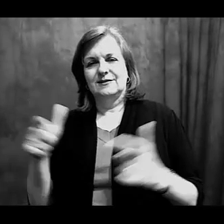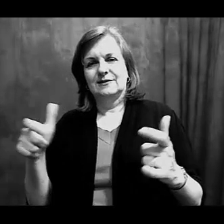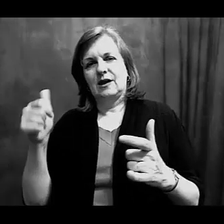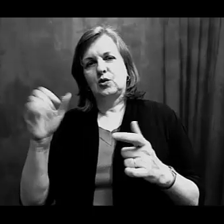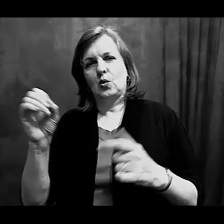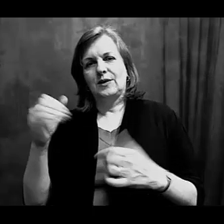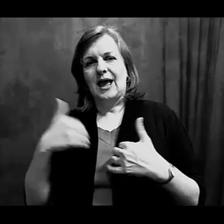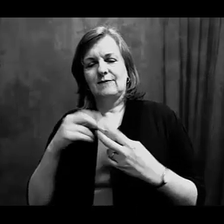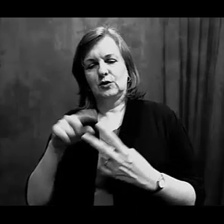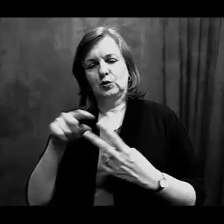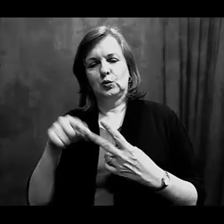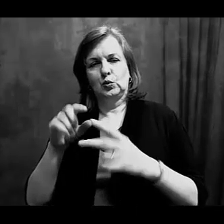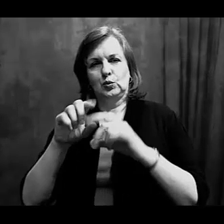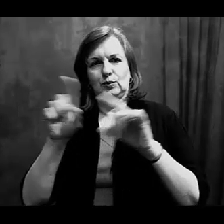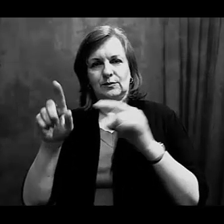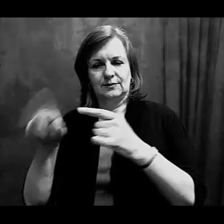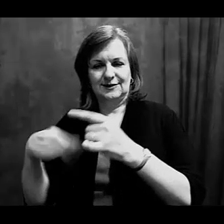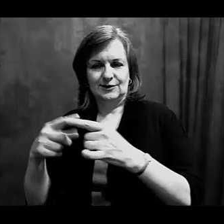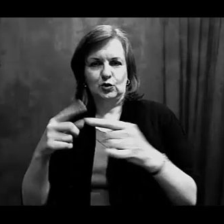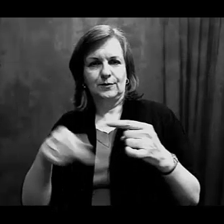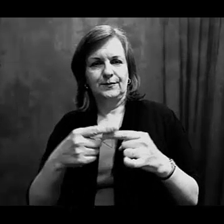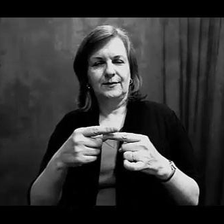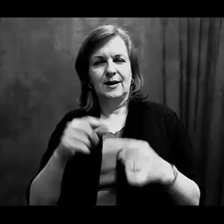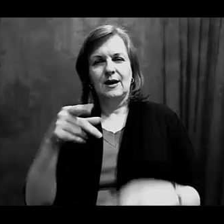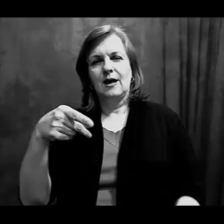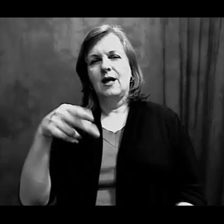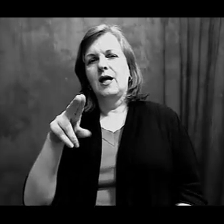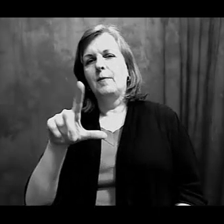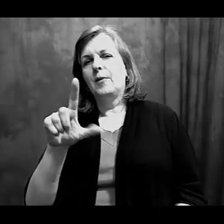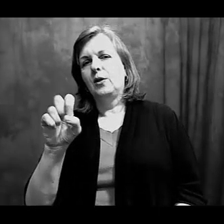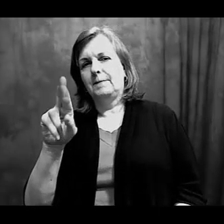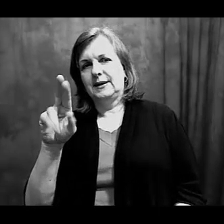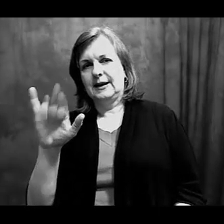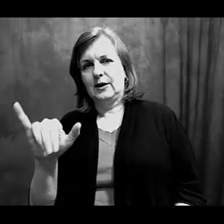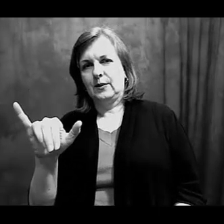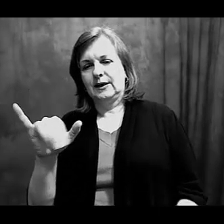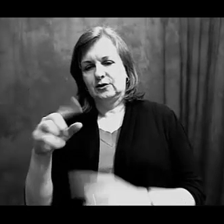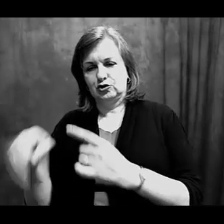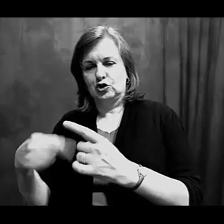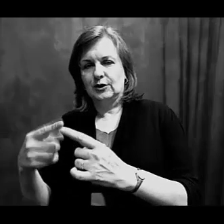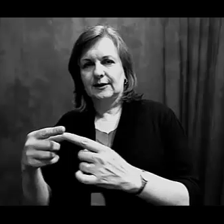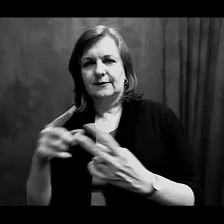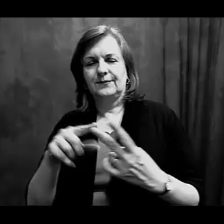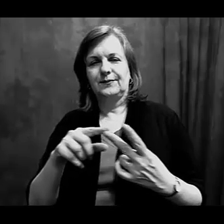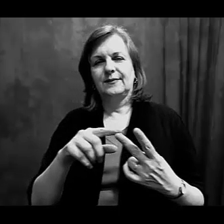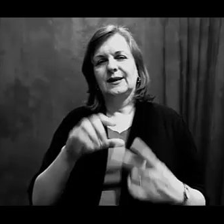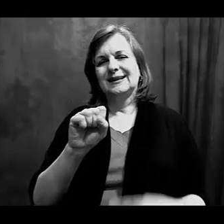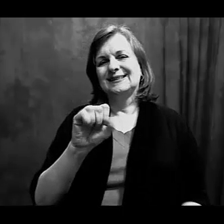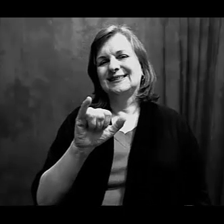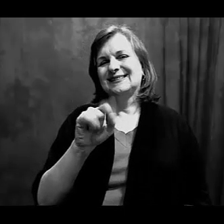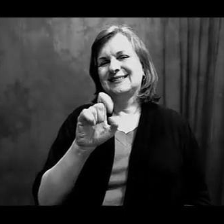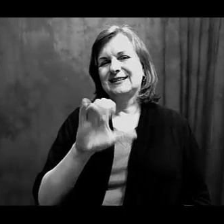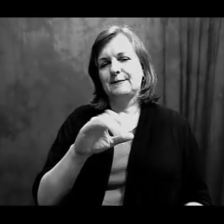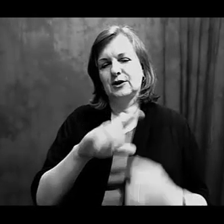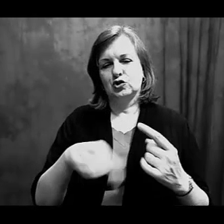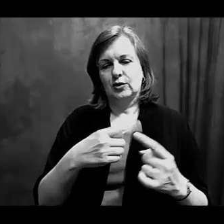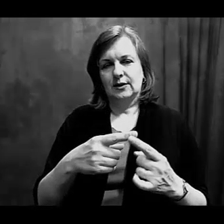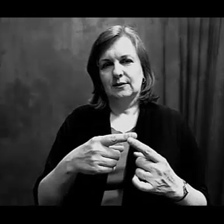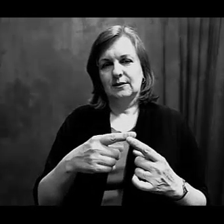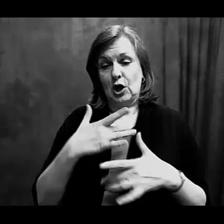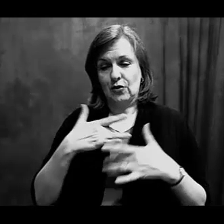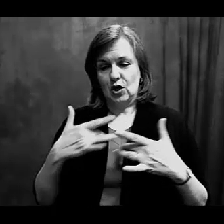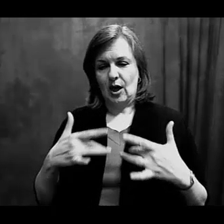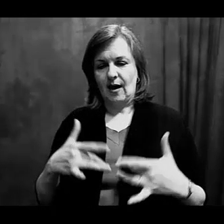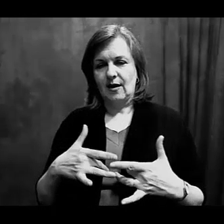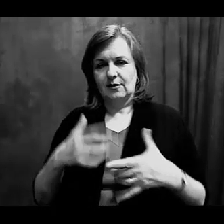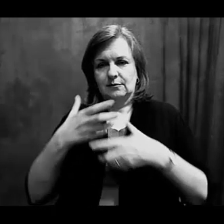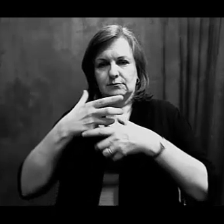a pulmonary circuit and a systemic circuit -- in respiration we saw this already we saw that the heart is going to pump blood out